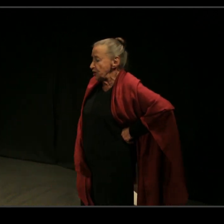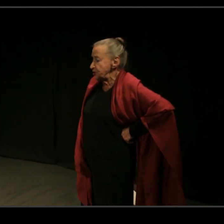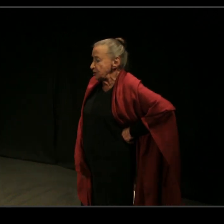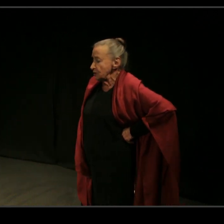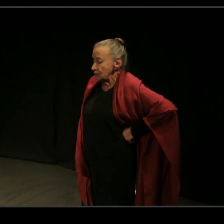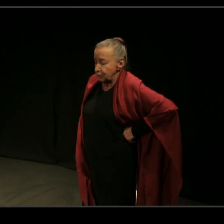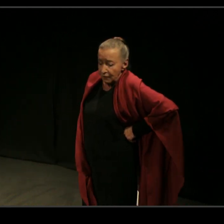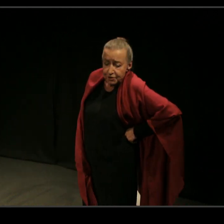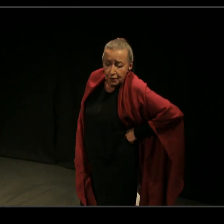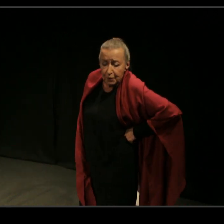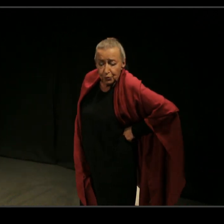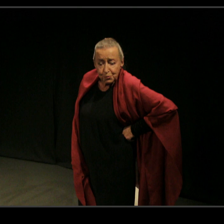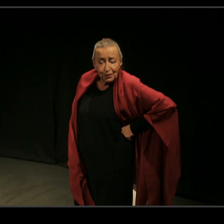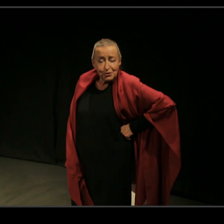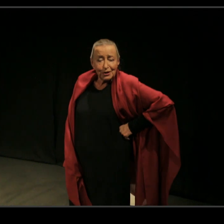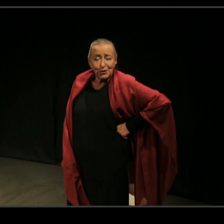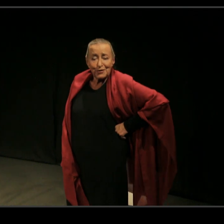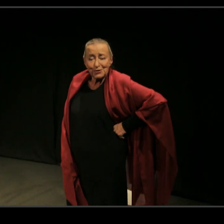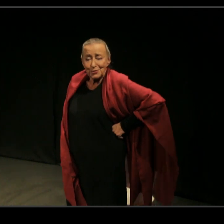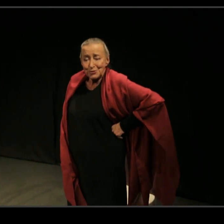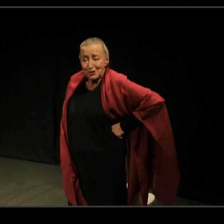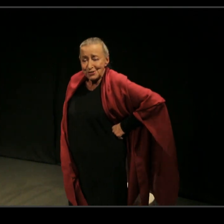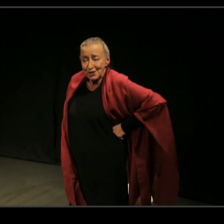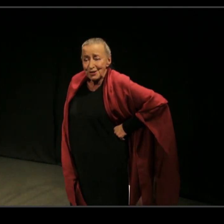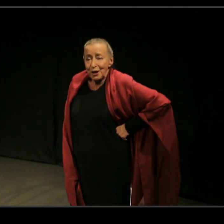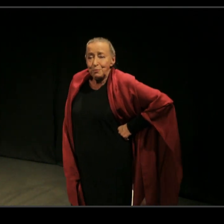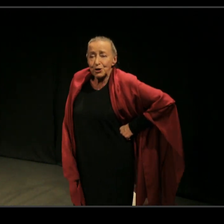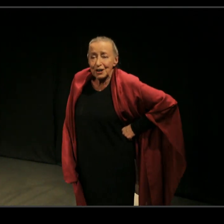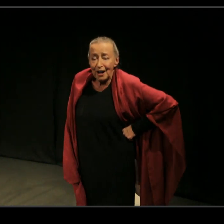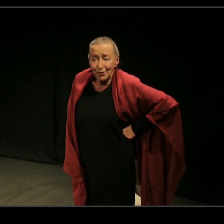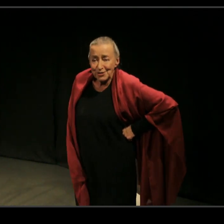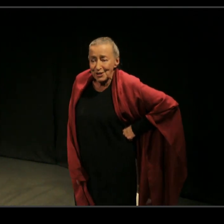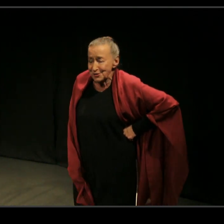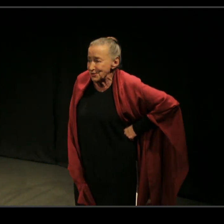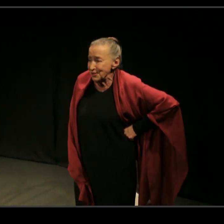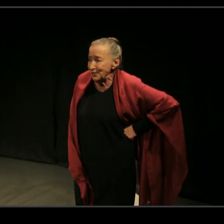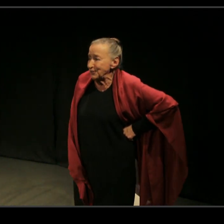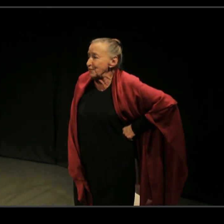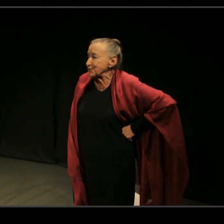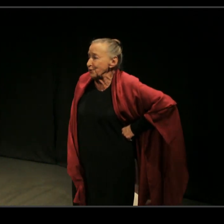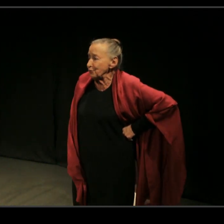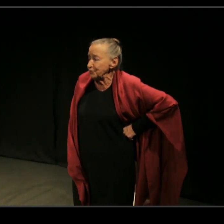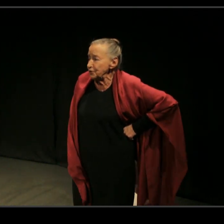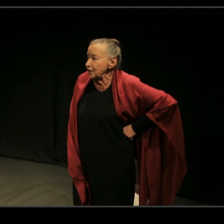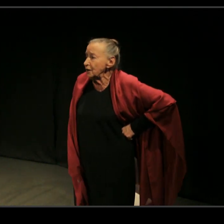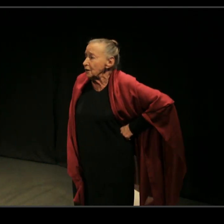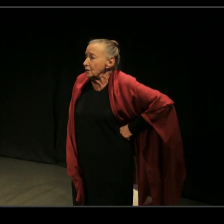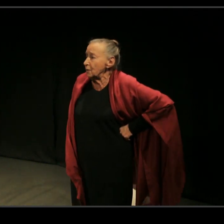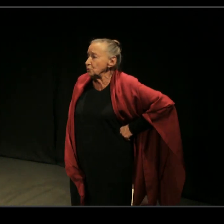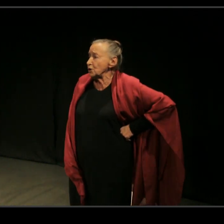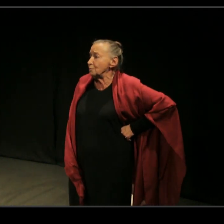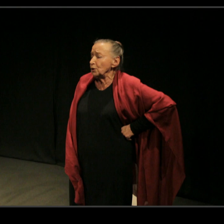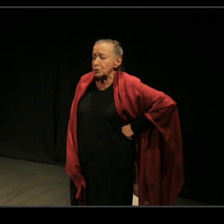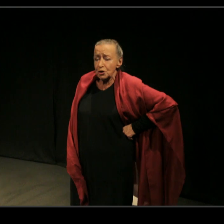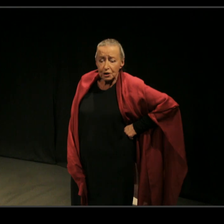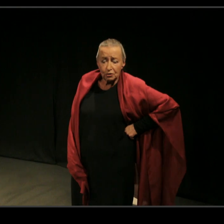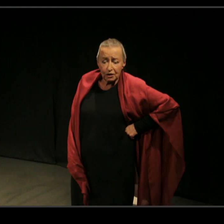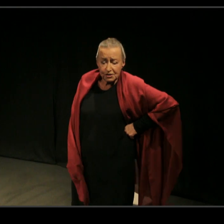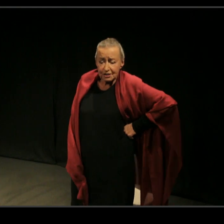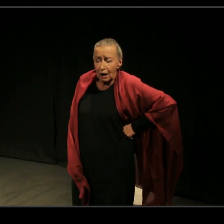The neighbours will end up laughing at you that, living here on the lush Lithuanian plain, you draw cliffs and deserts,